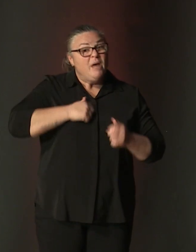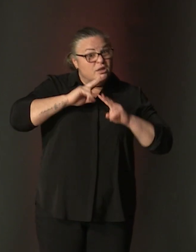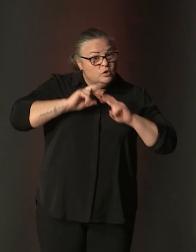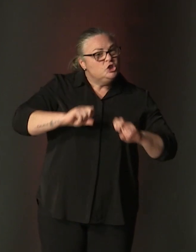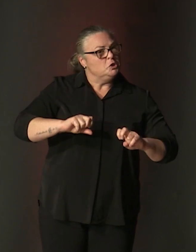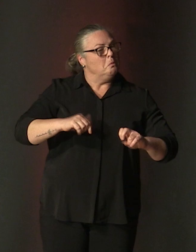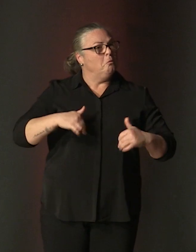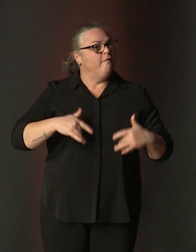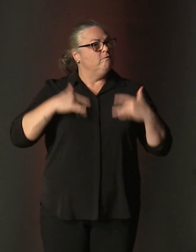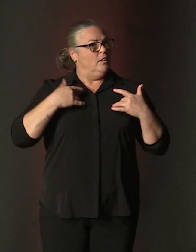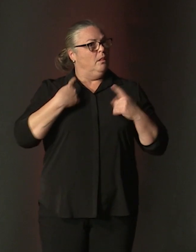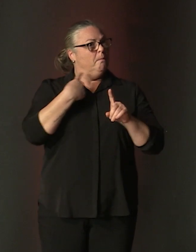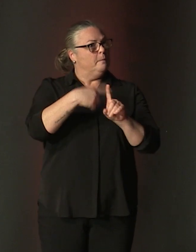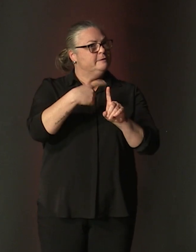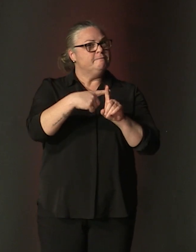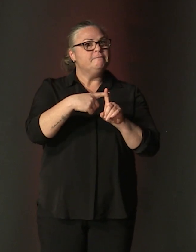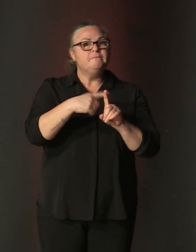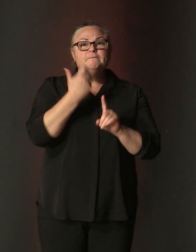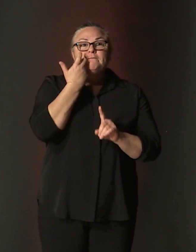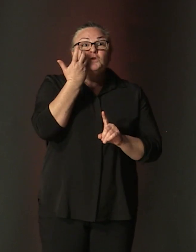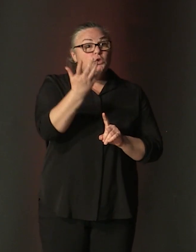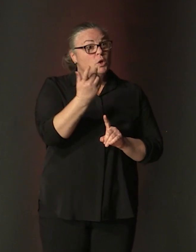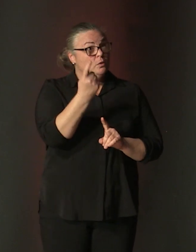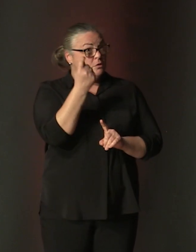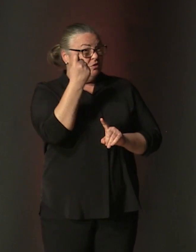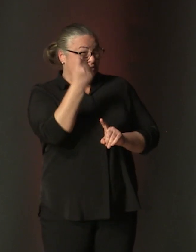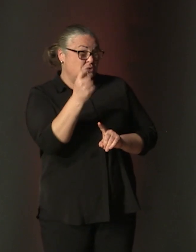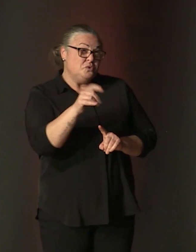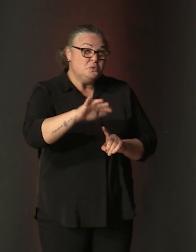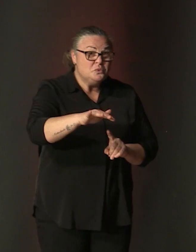However, my research team is optimistic that in the near future,